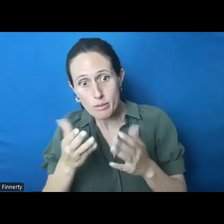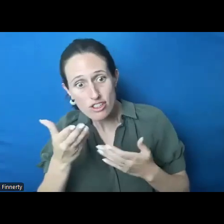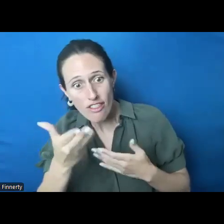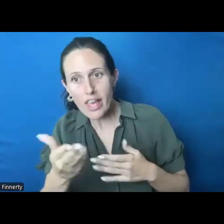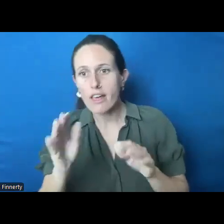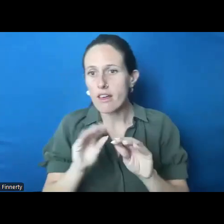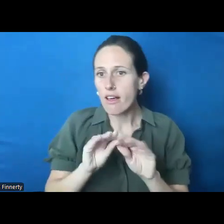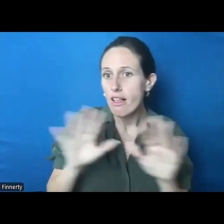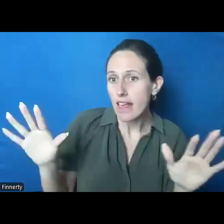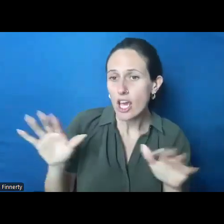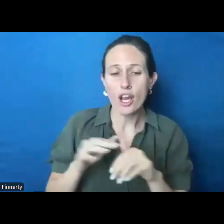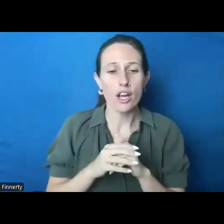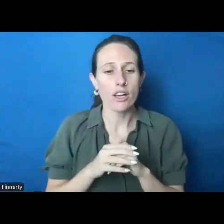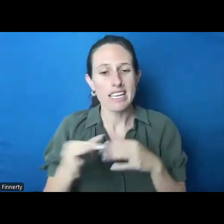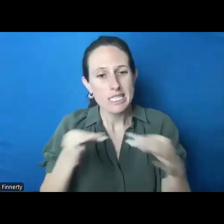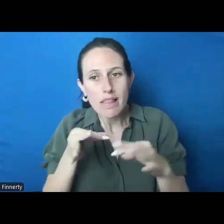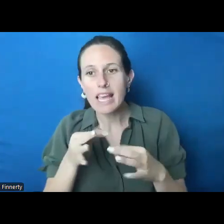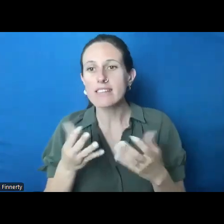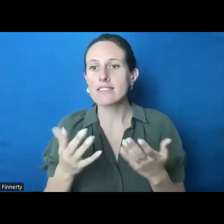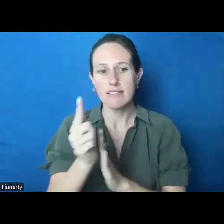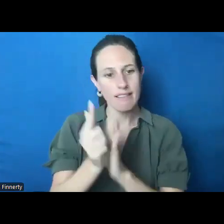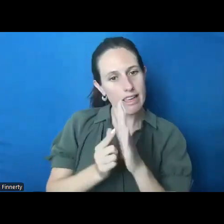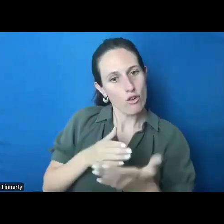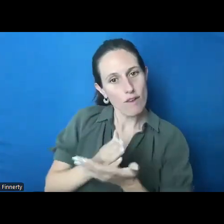the public about disability related legal rights and